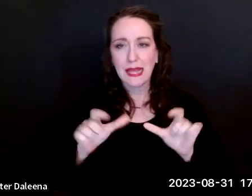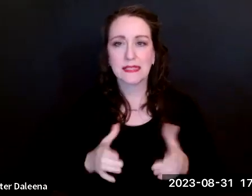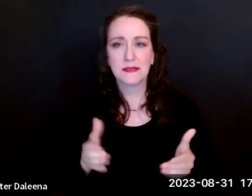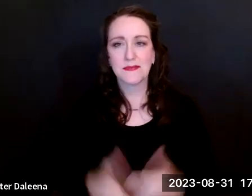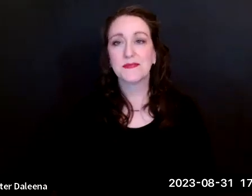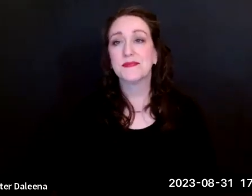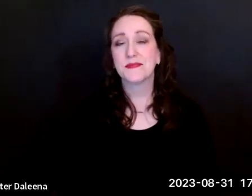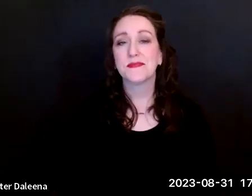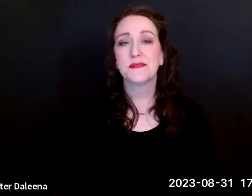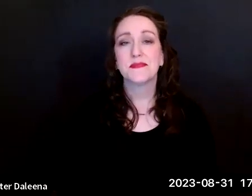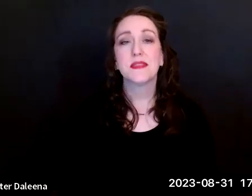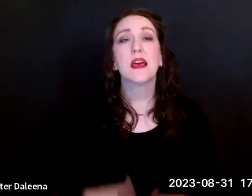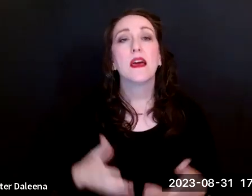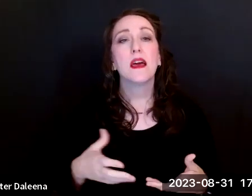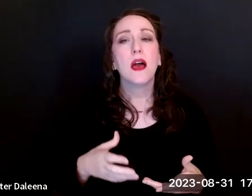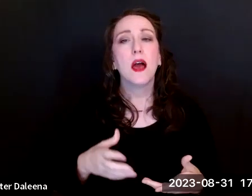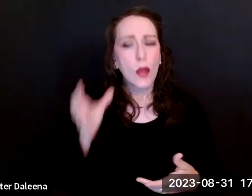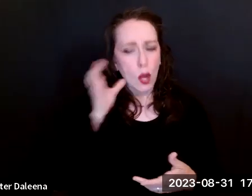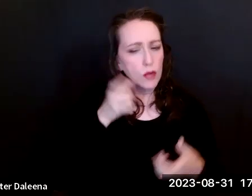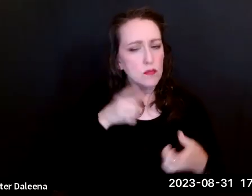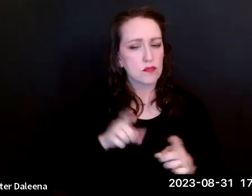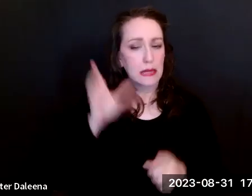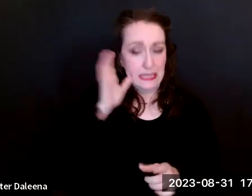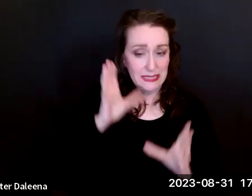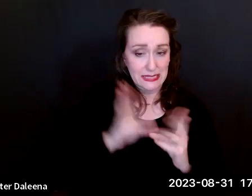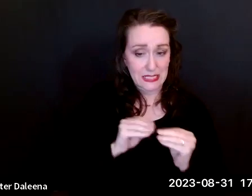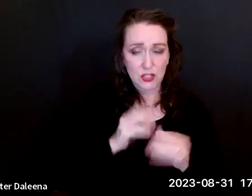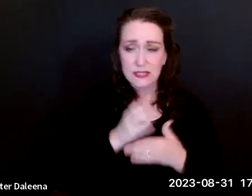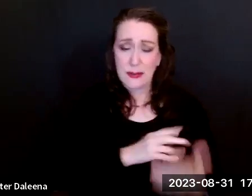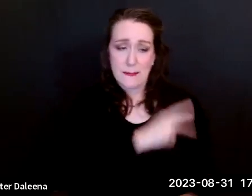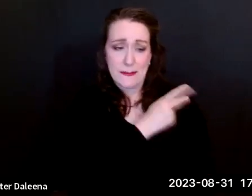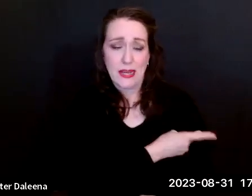also we heard during our listening sessions that some patients who are either temporarily